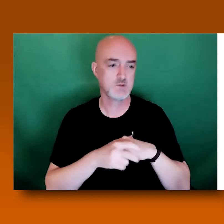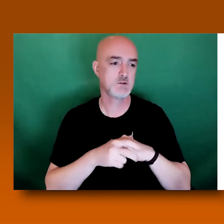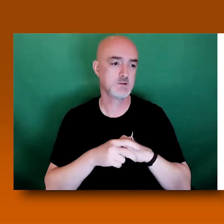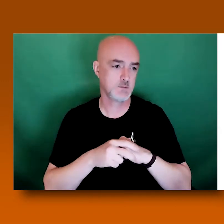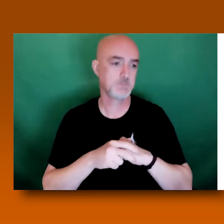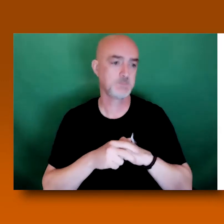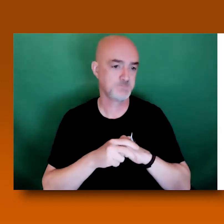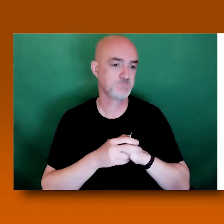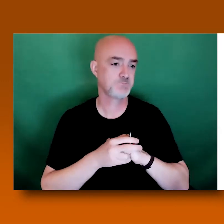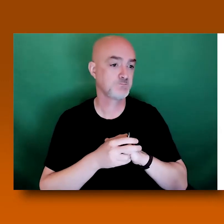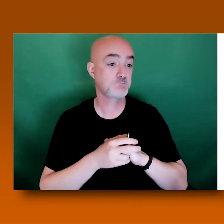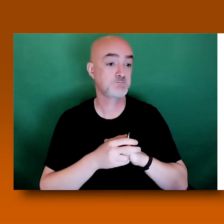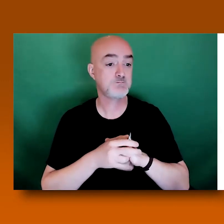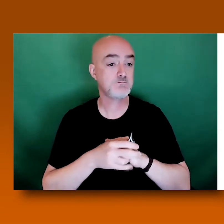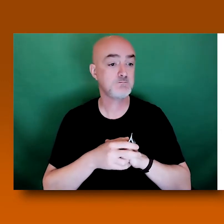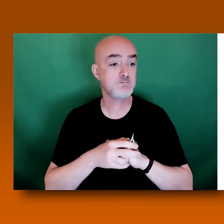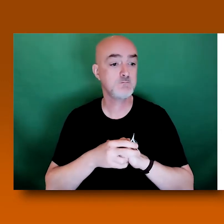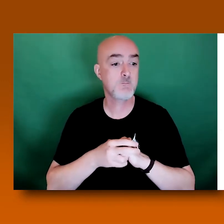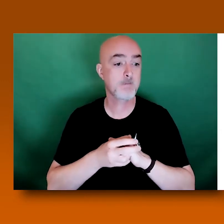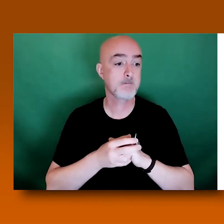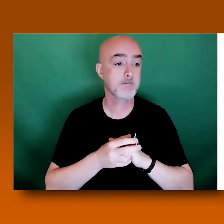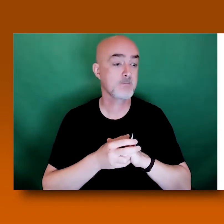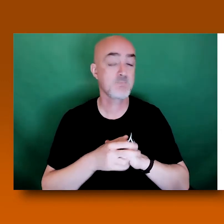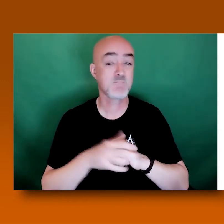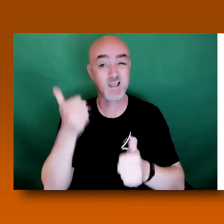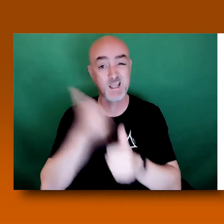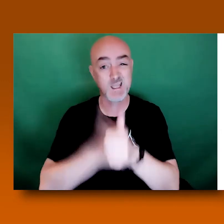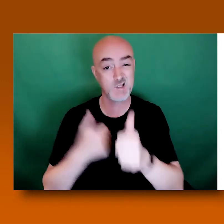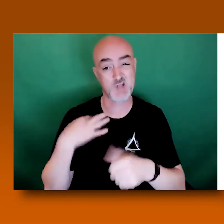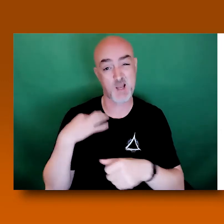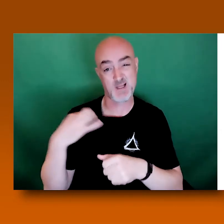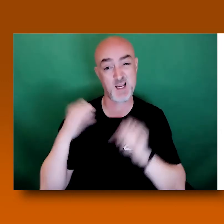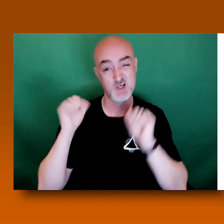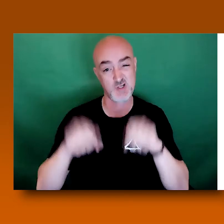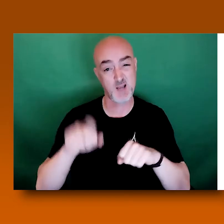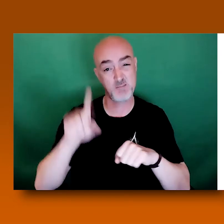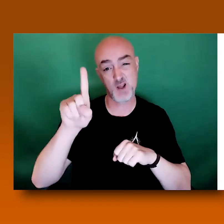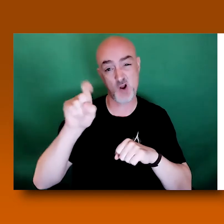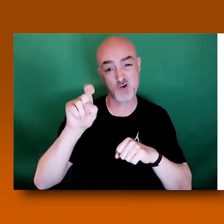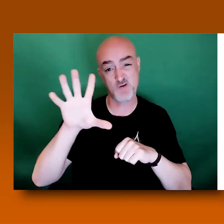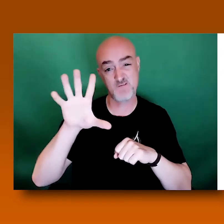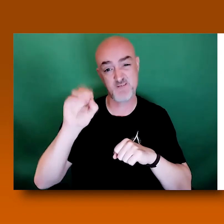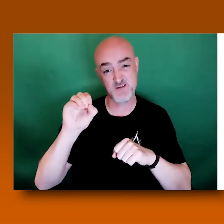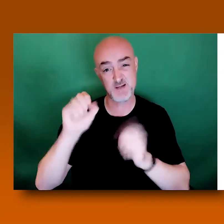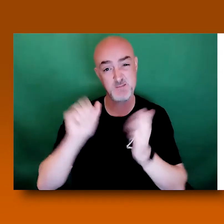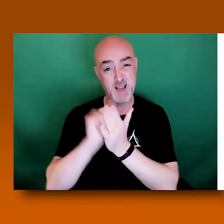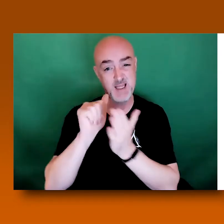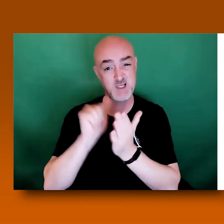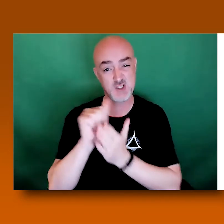and hoping that it rates the highest impact. And each application, like I was mentioning,